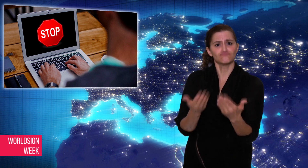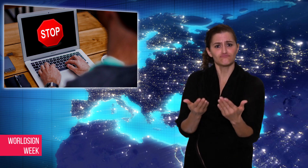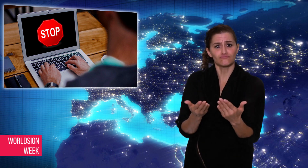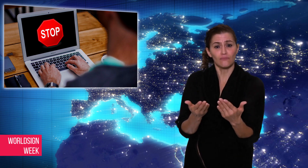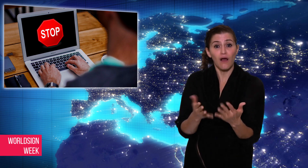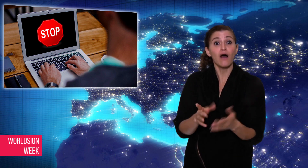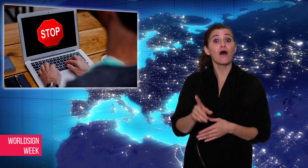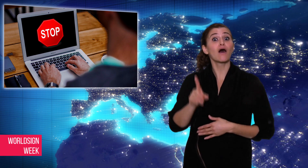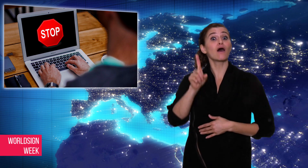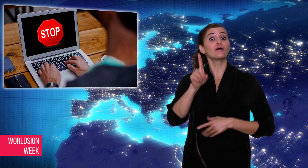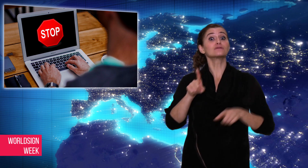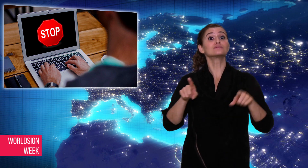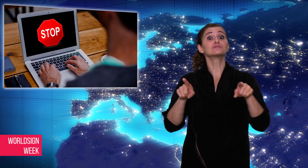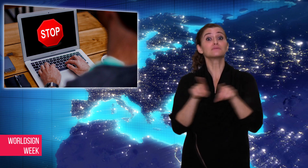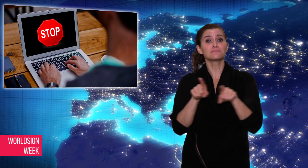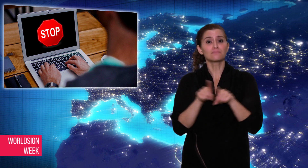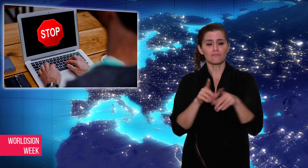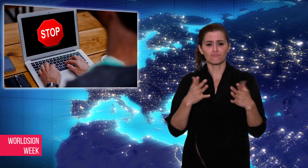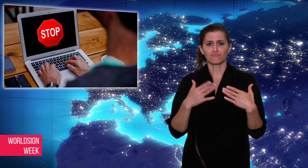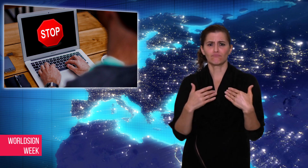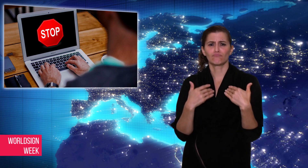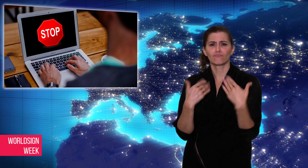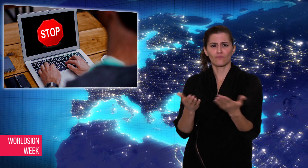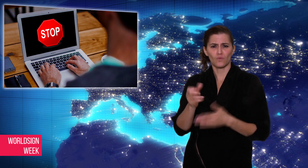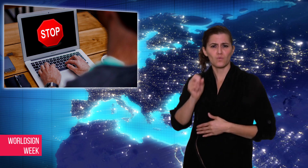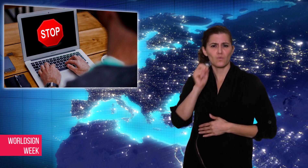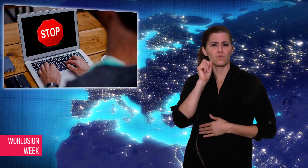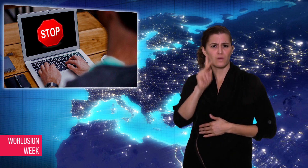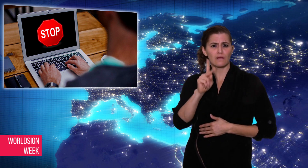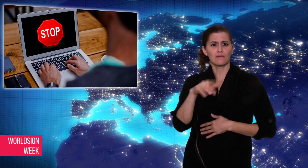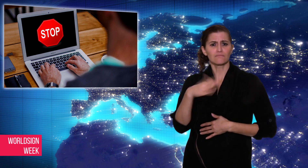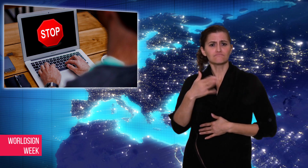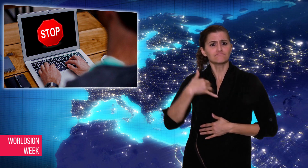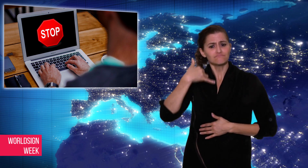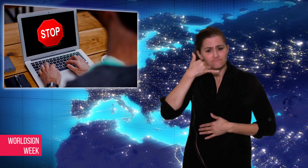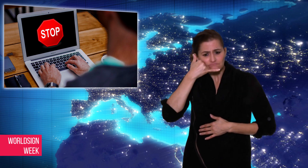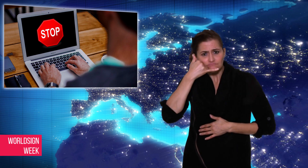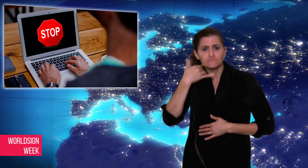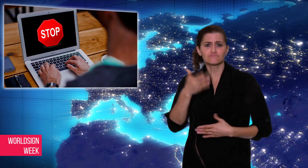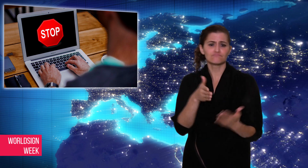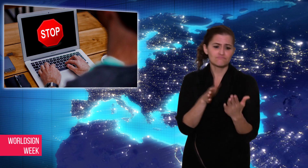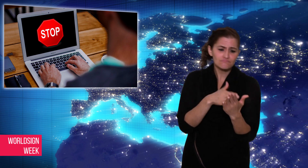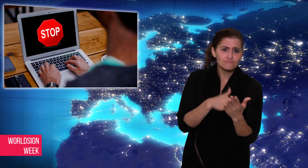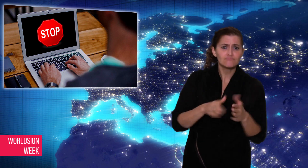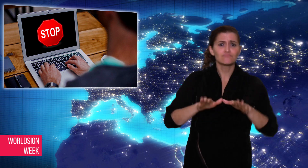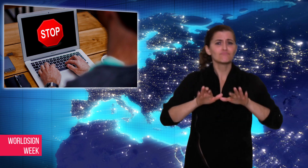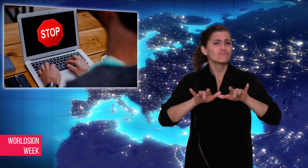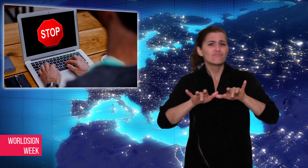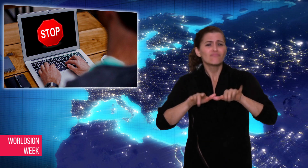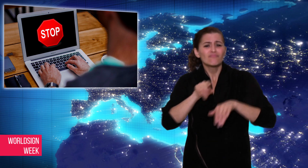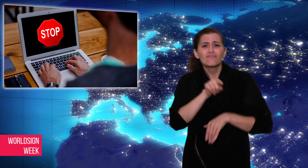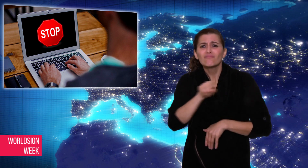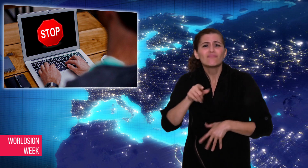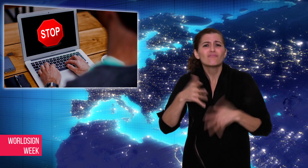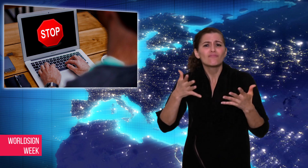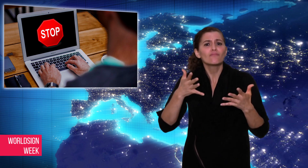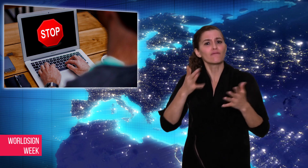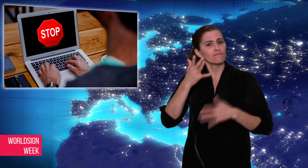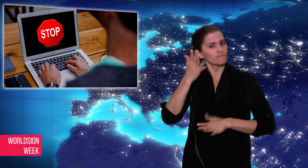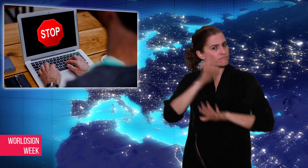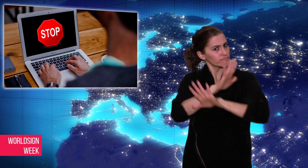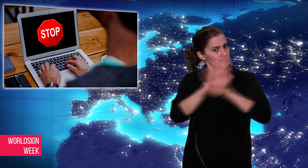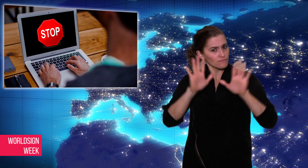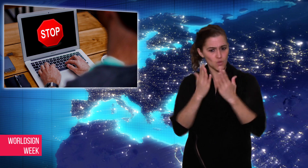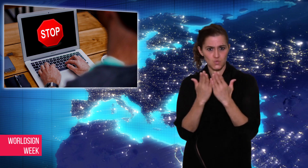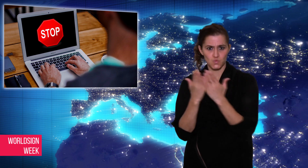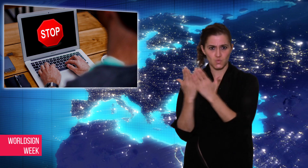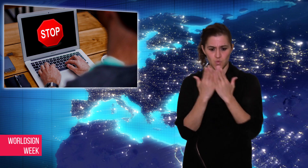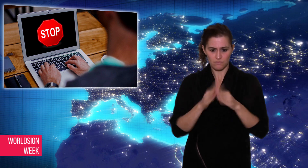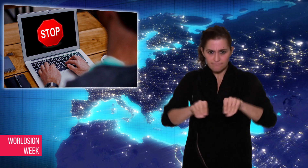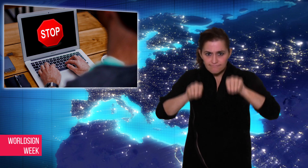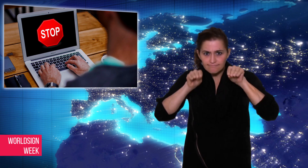disabilities, and allowing educational